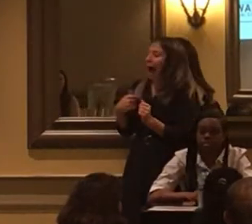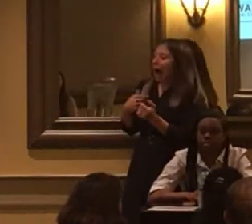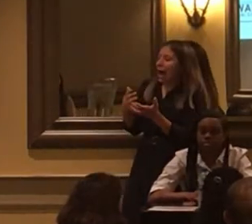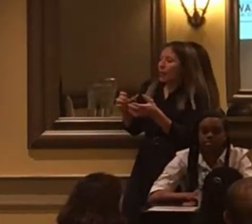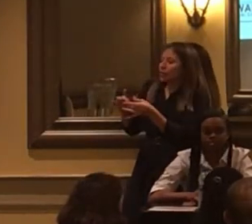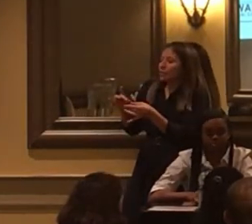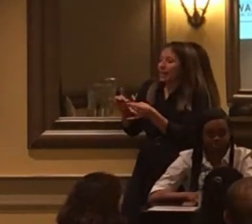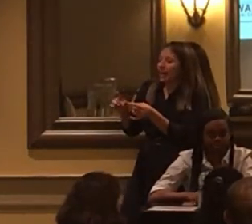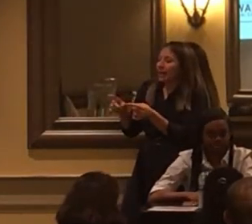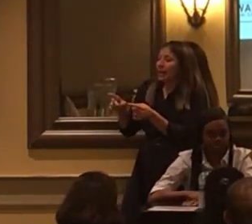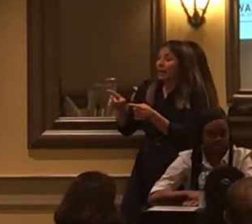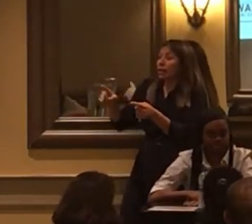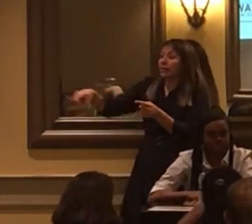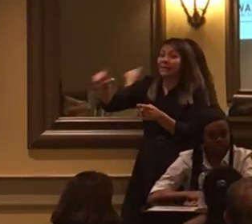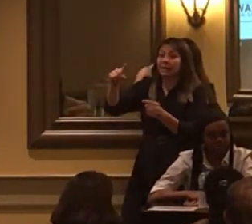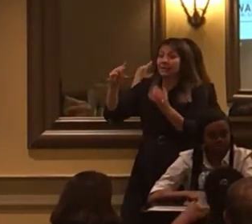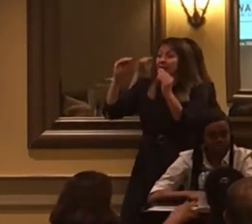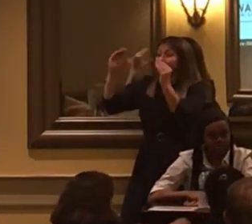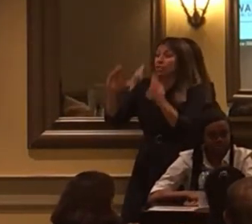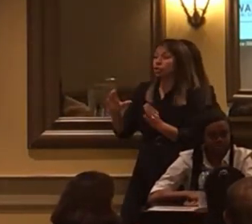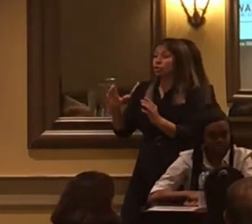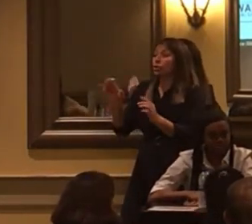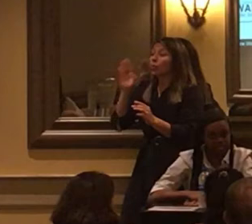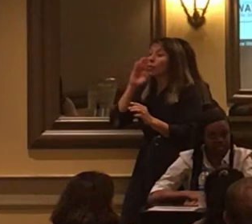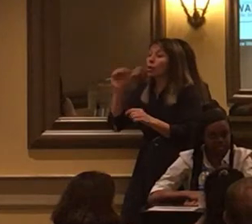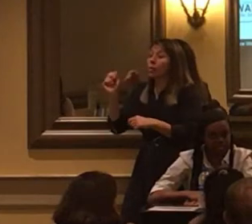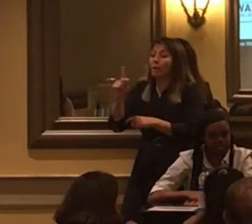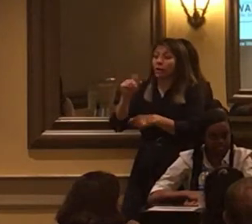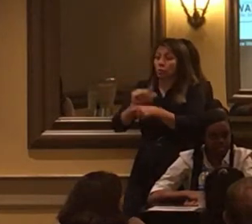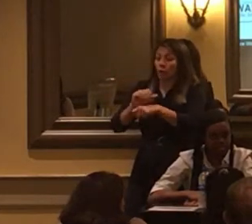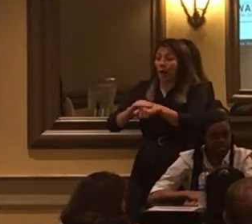back to their little ones on Monday.